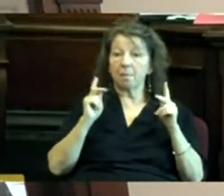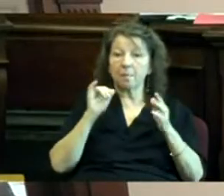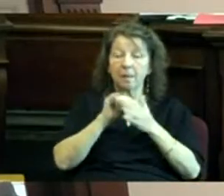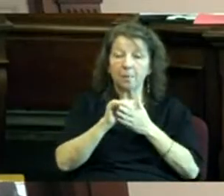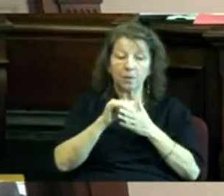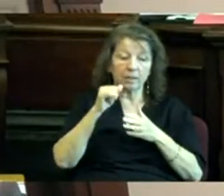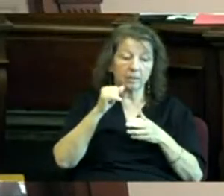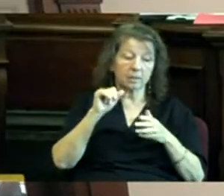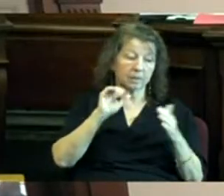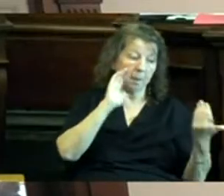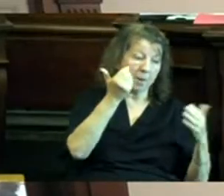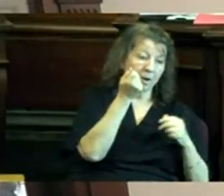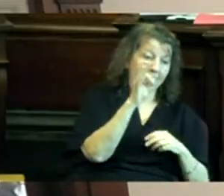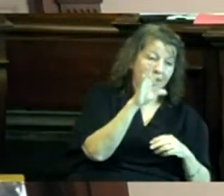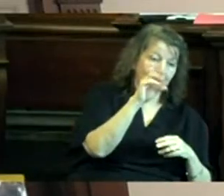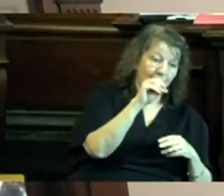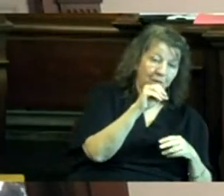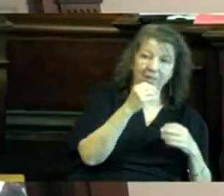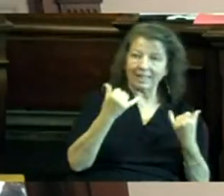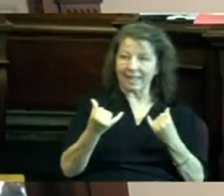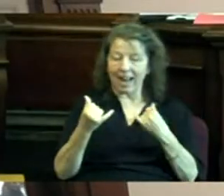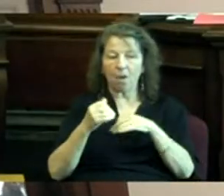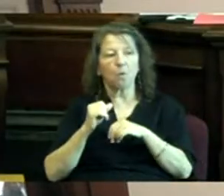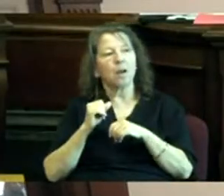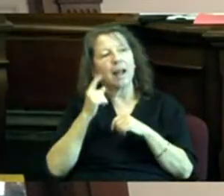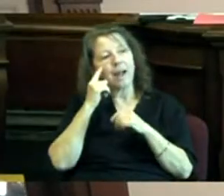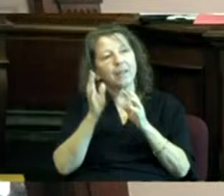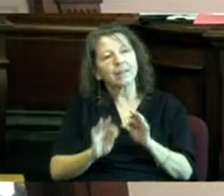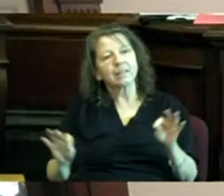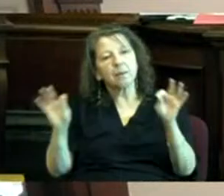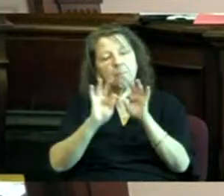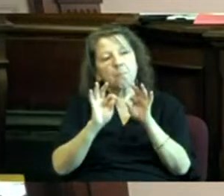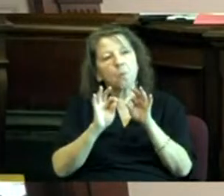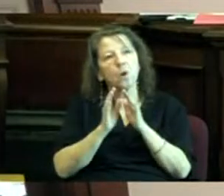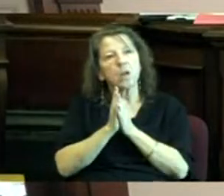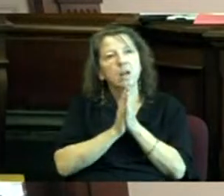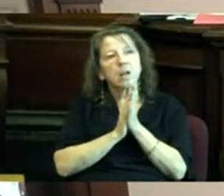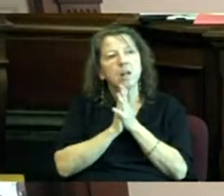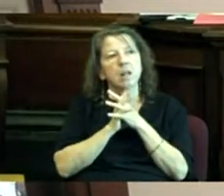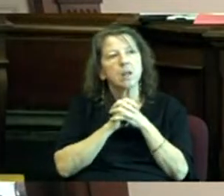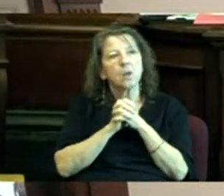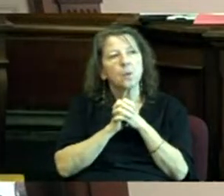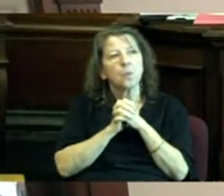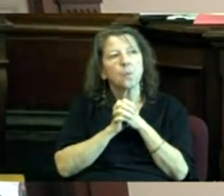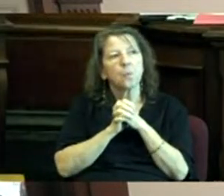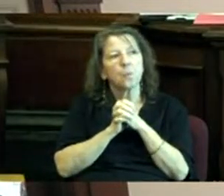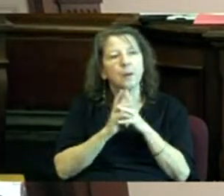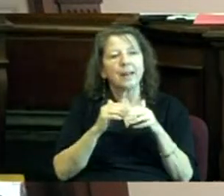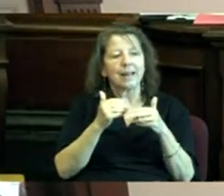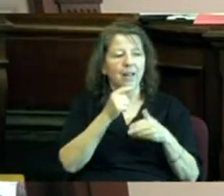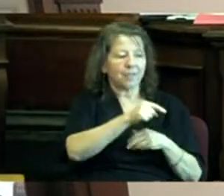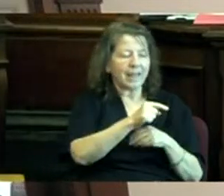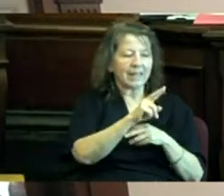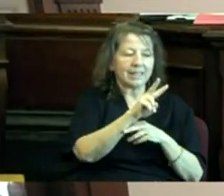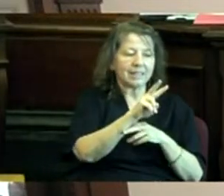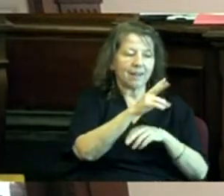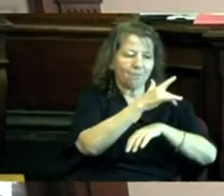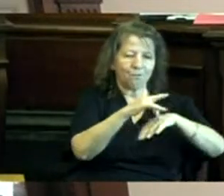especially as we've seen such a great decrease in the population, certainly since its height in the 1950s. I think